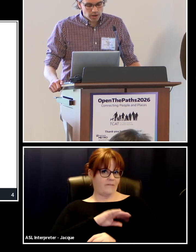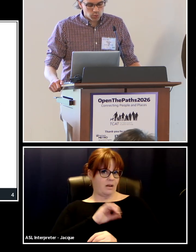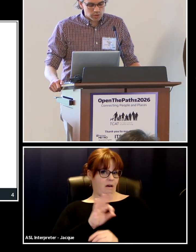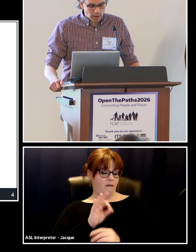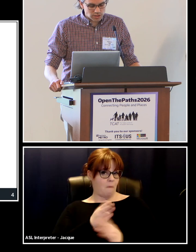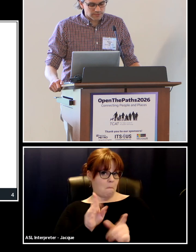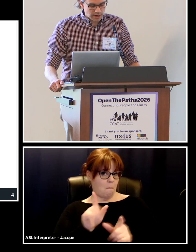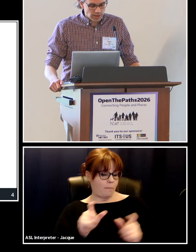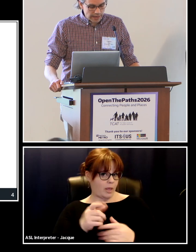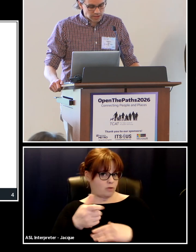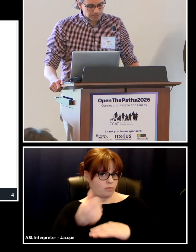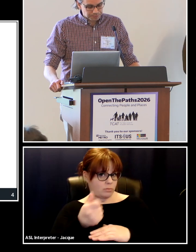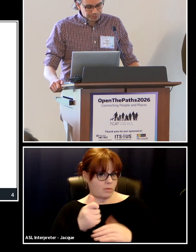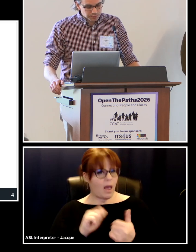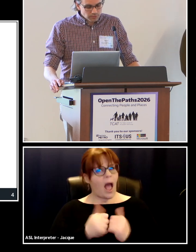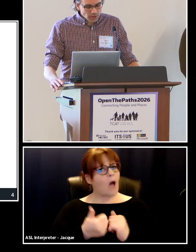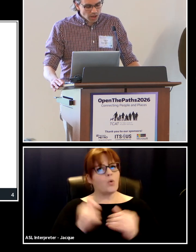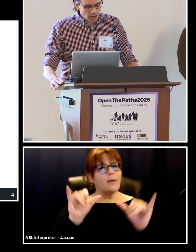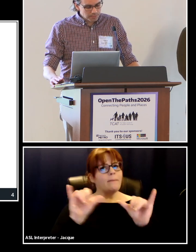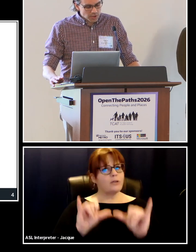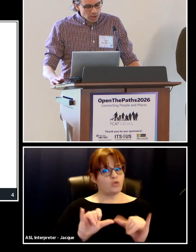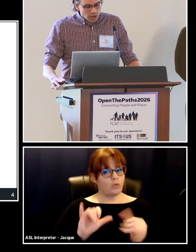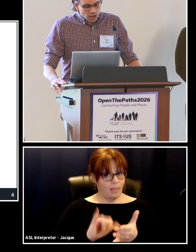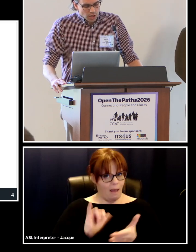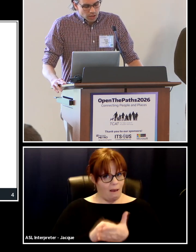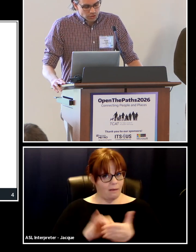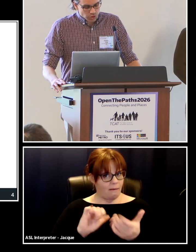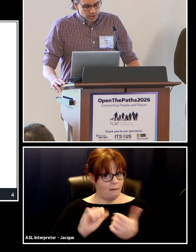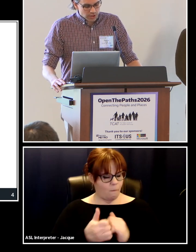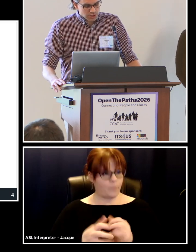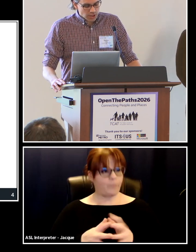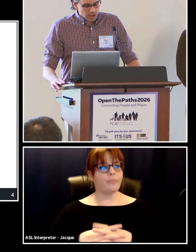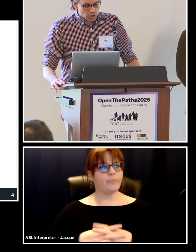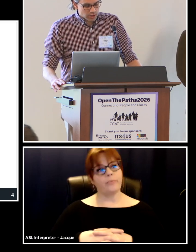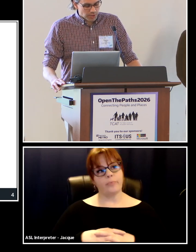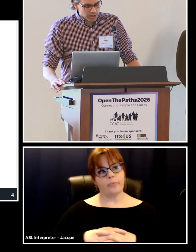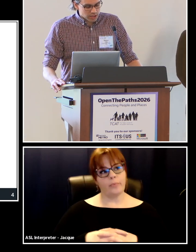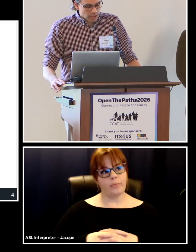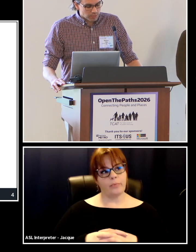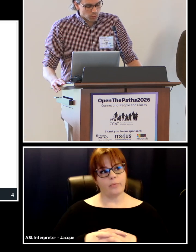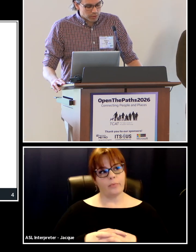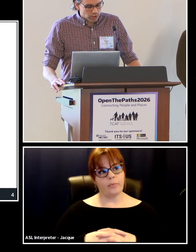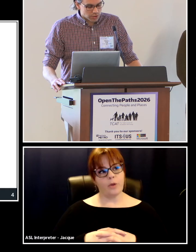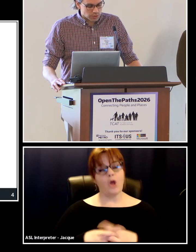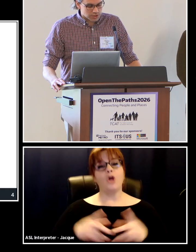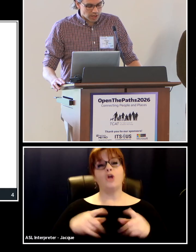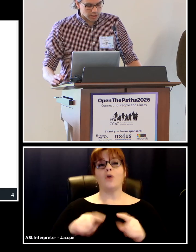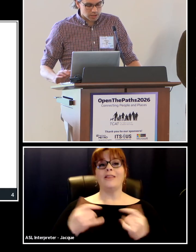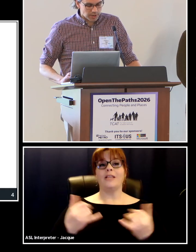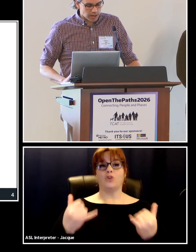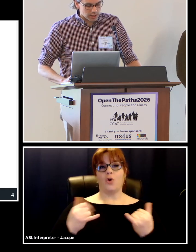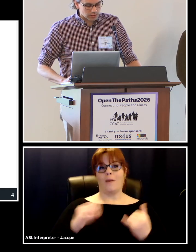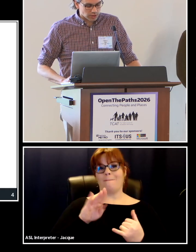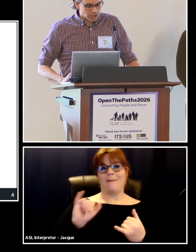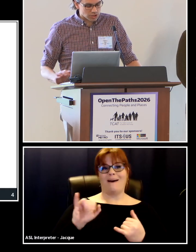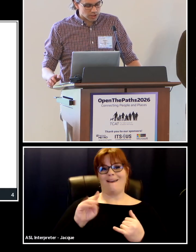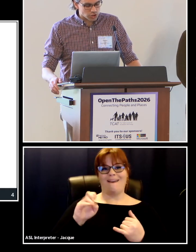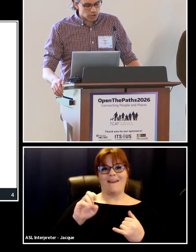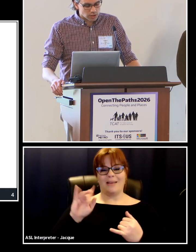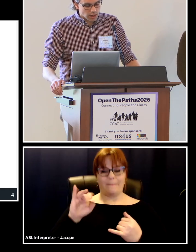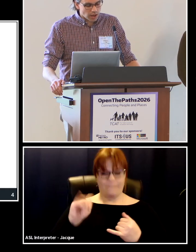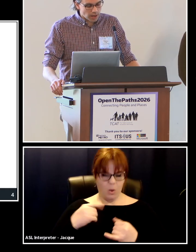how do we quantify that? Um during this uh current biennium, we were also assigned by the legislature